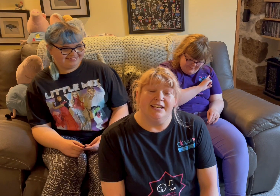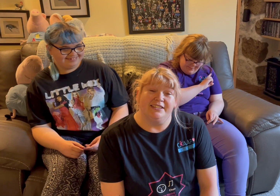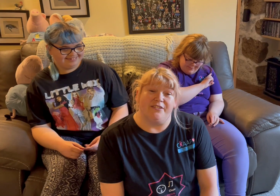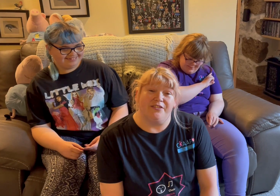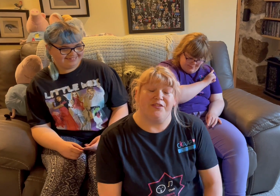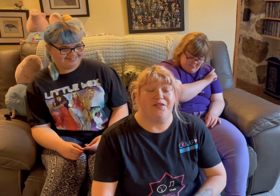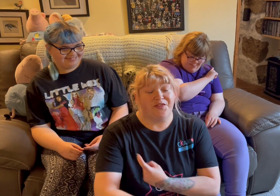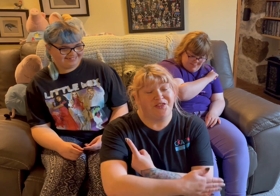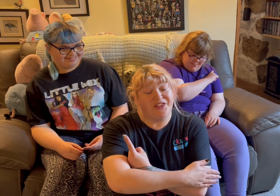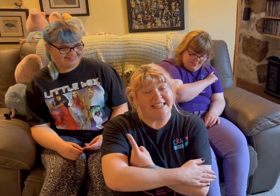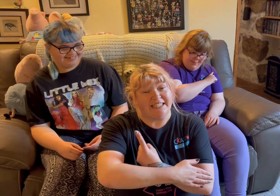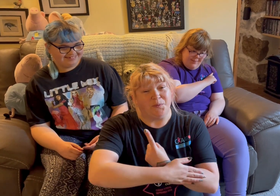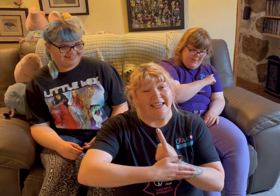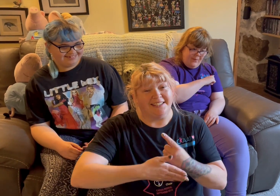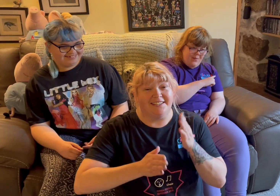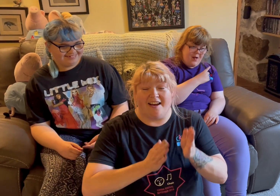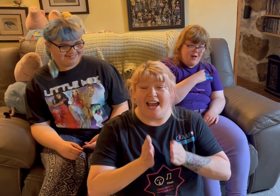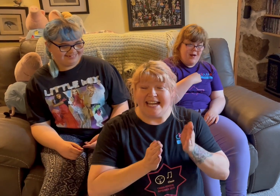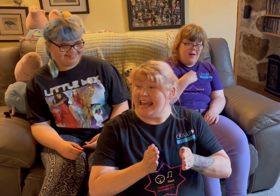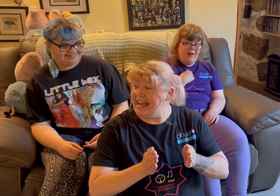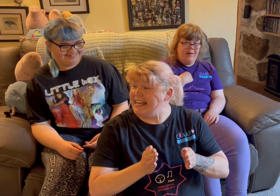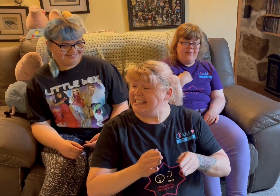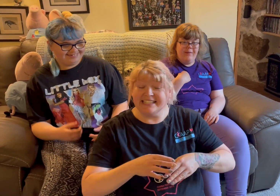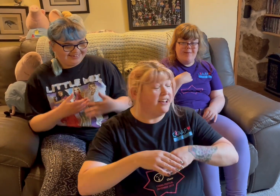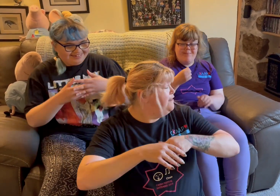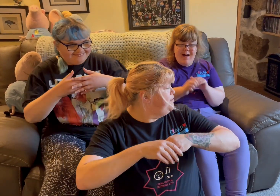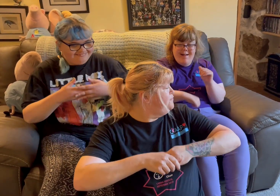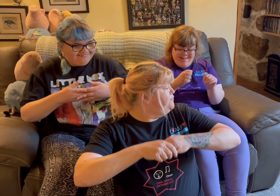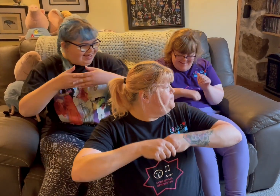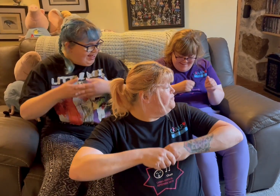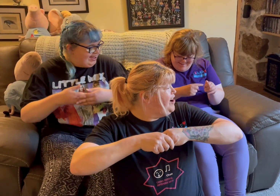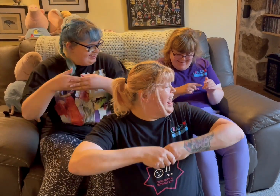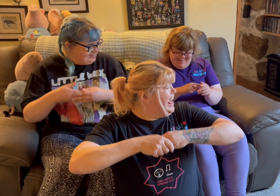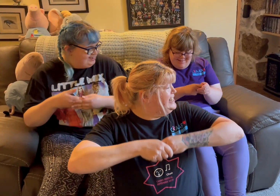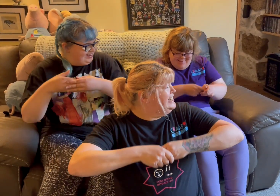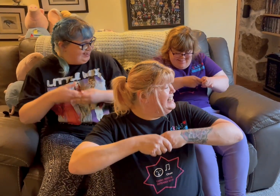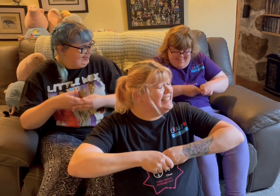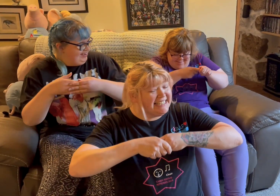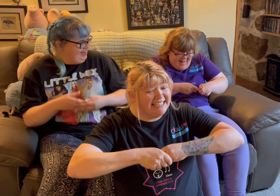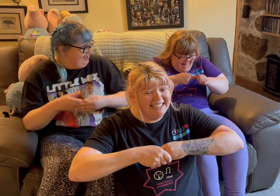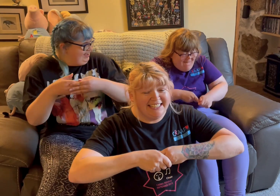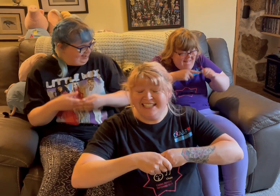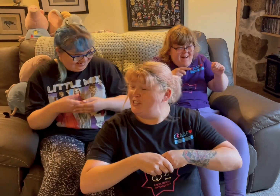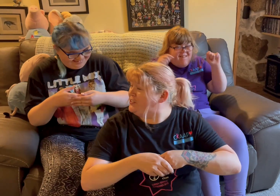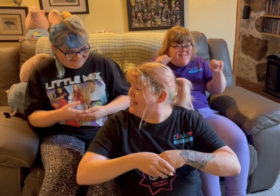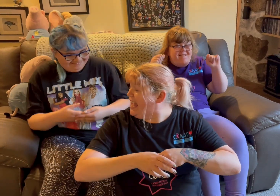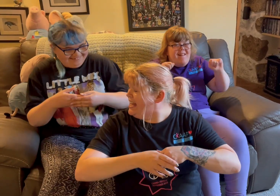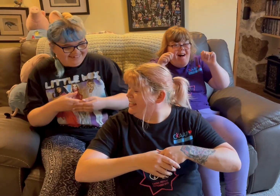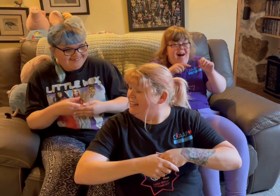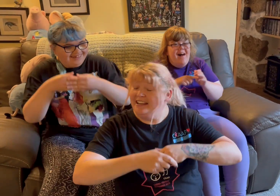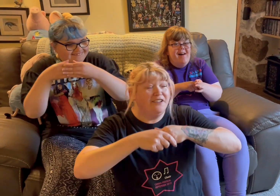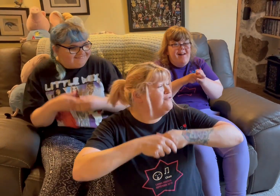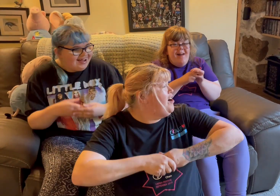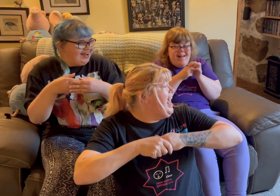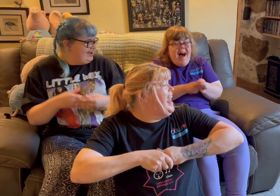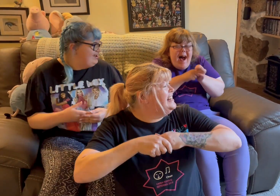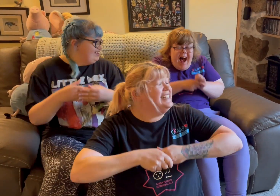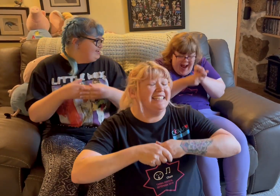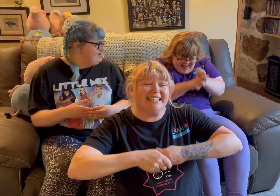So this week’s sign is: Friends! Should we do it again? Friends!